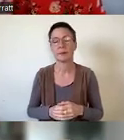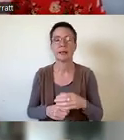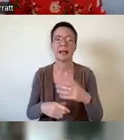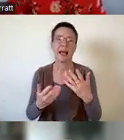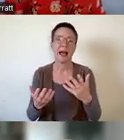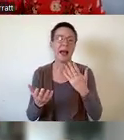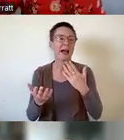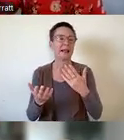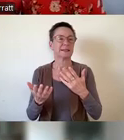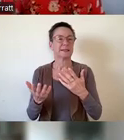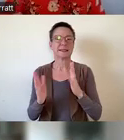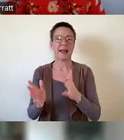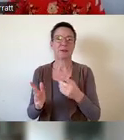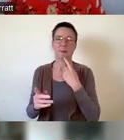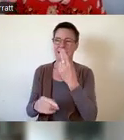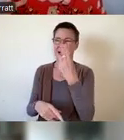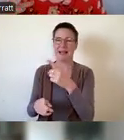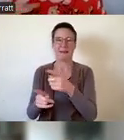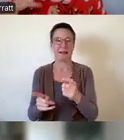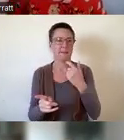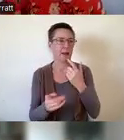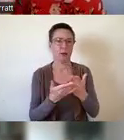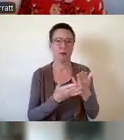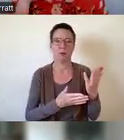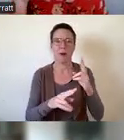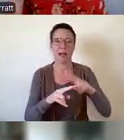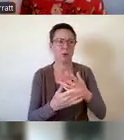there was this whole craze of curators putting on different bits of content.